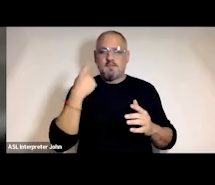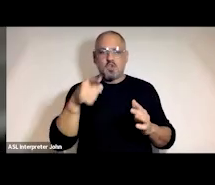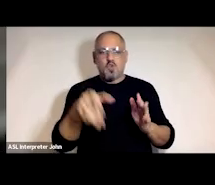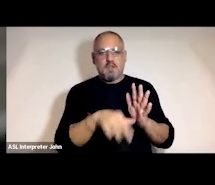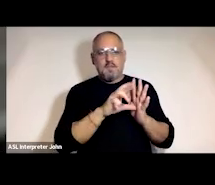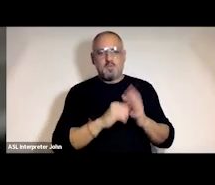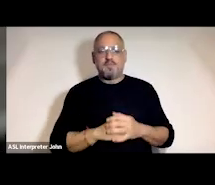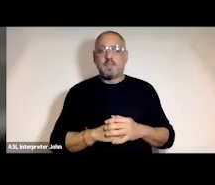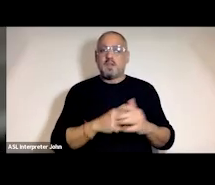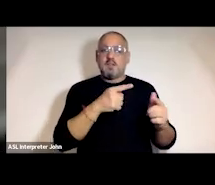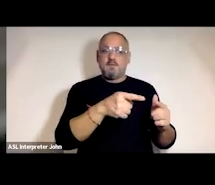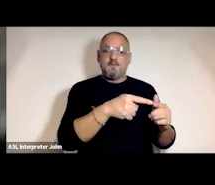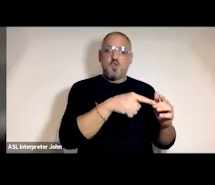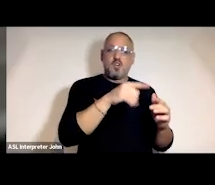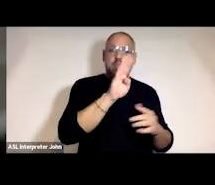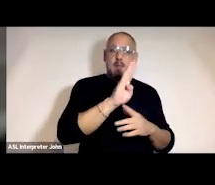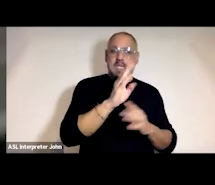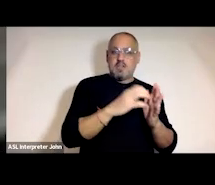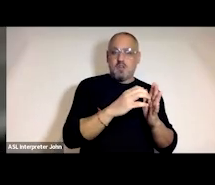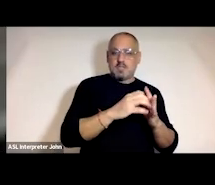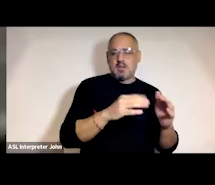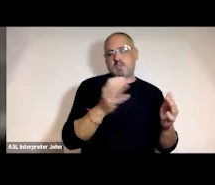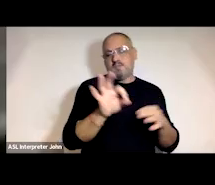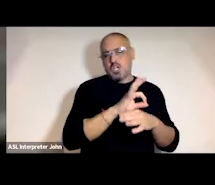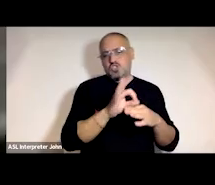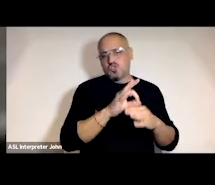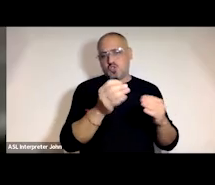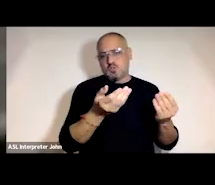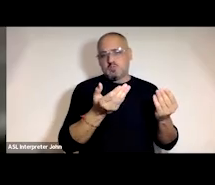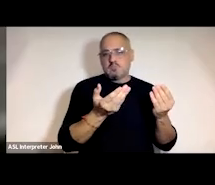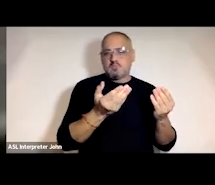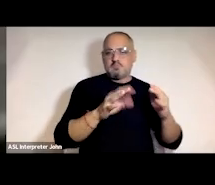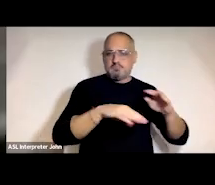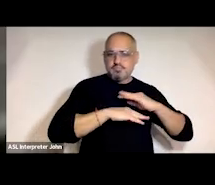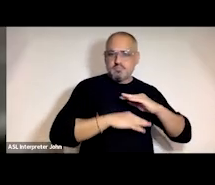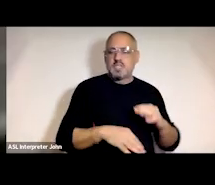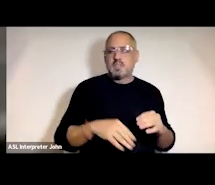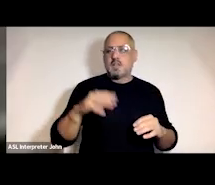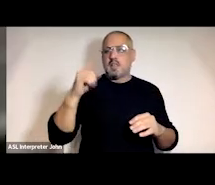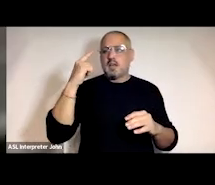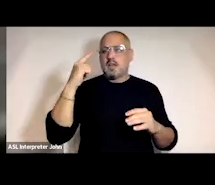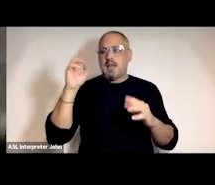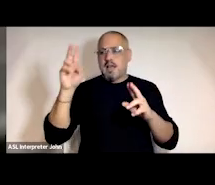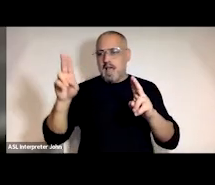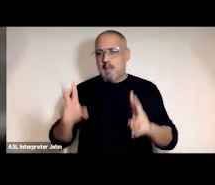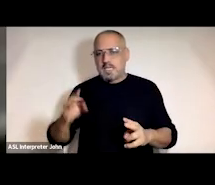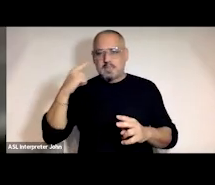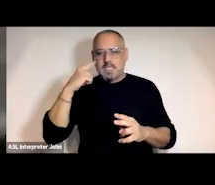To satisfy the B criteria or the functional information criteria, the applicant's mental disorder must result